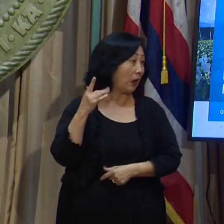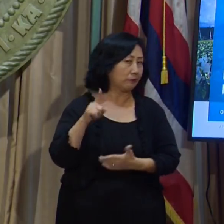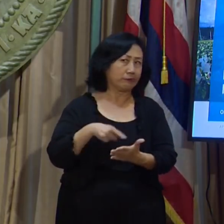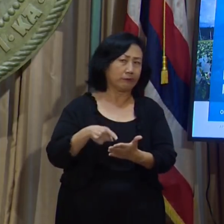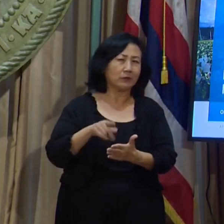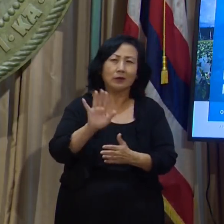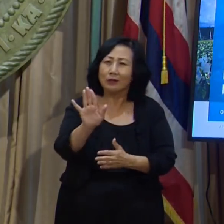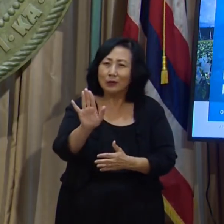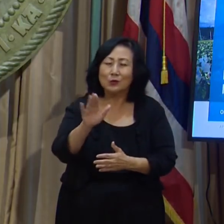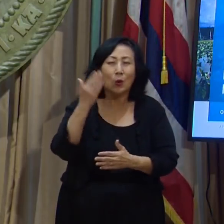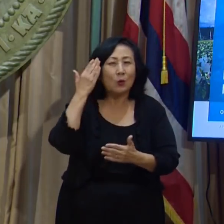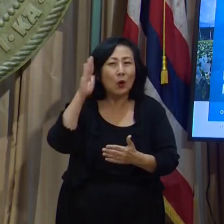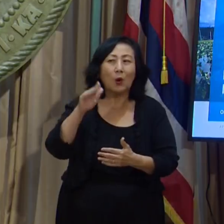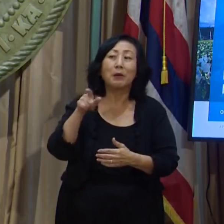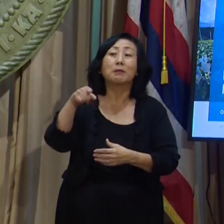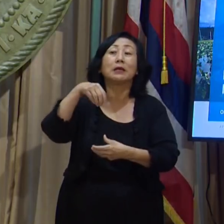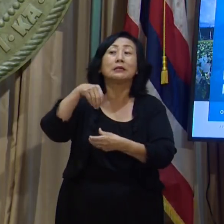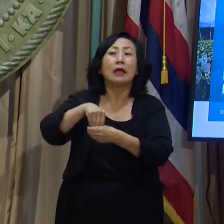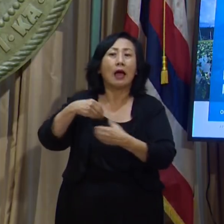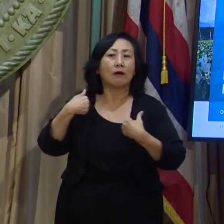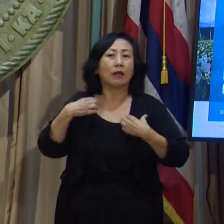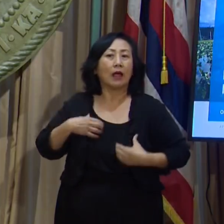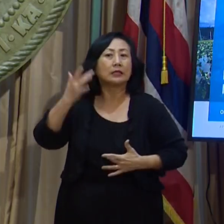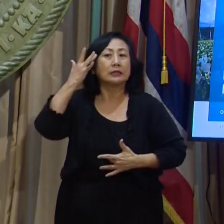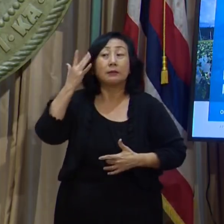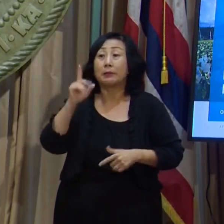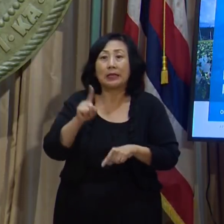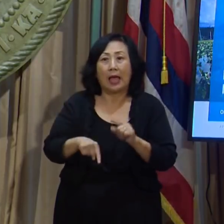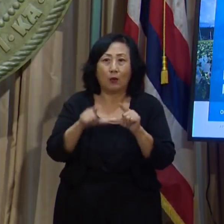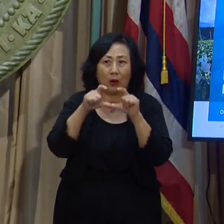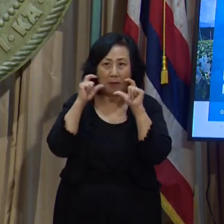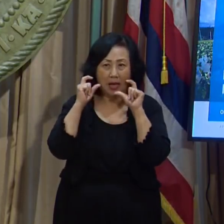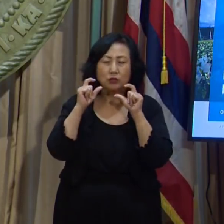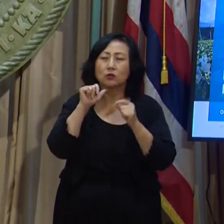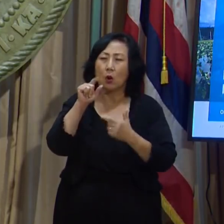ARE AT THE STORE, IF THEY HAVE TROUBLE BREATHING AND ARE NOT WEARING A MASK, THEY MAY HAVE AN